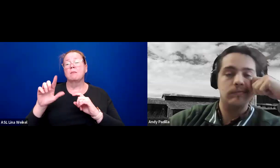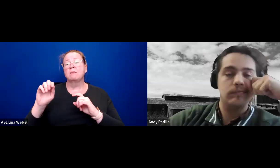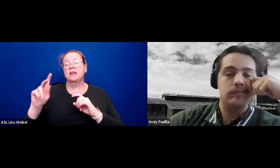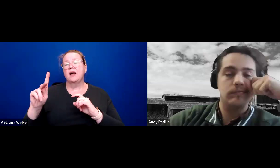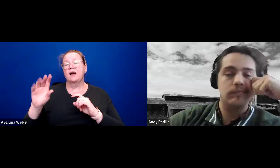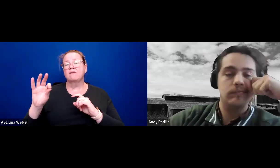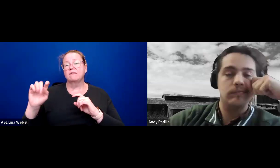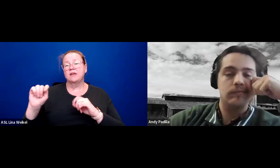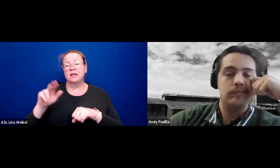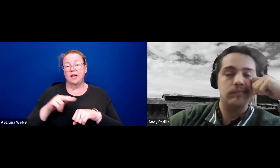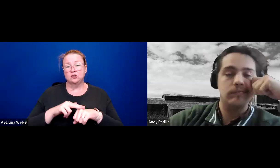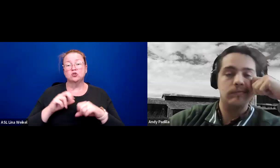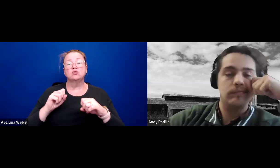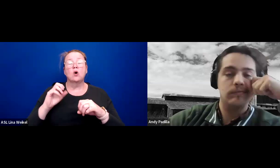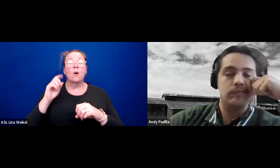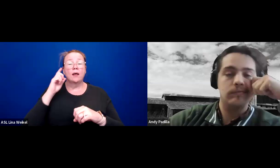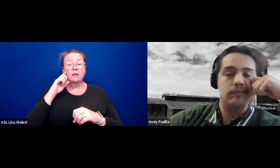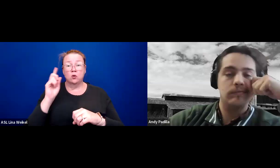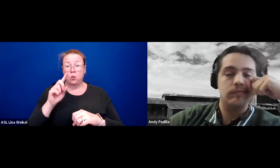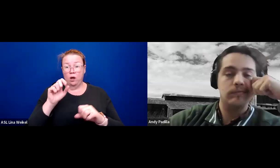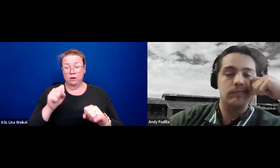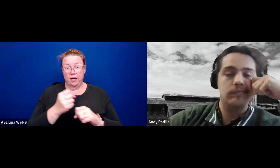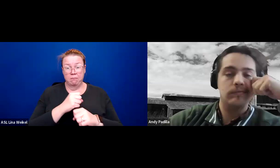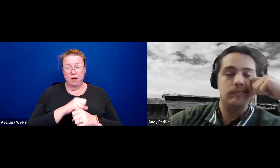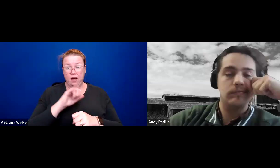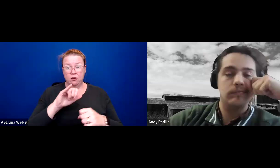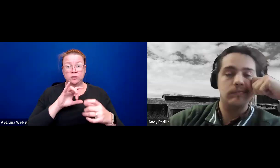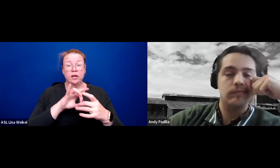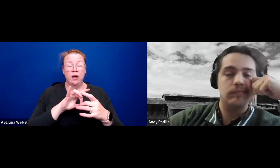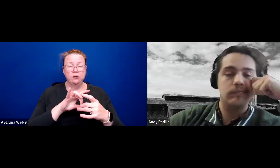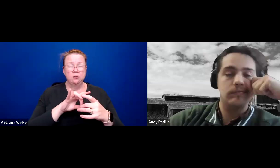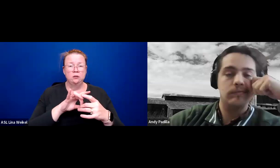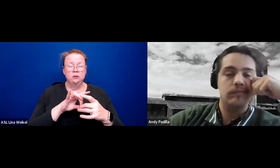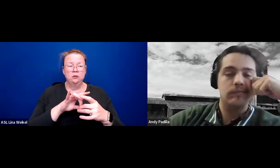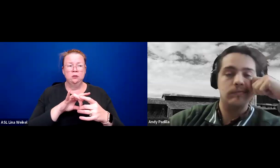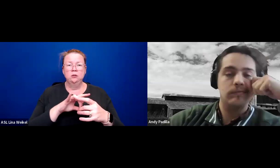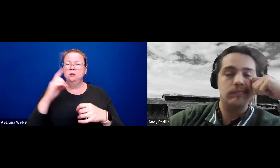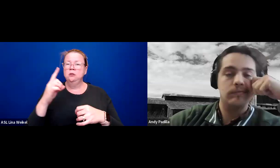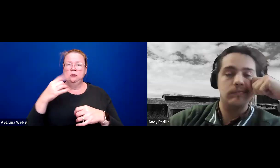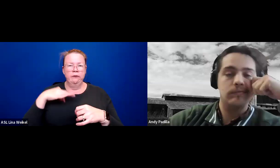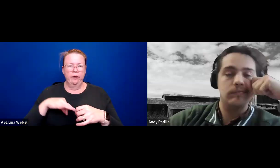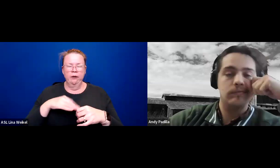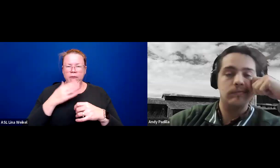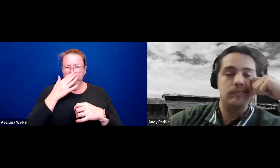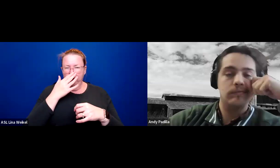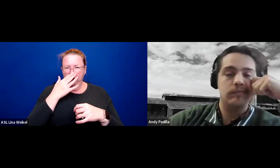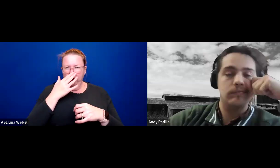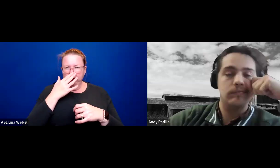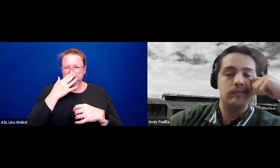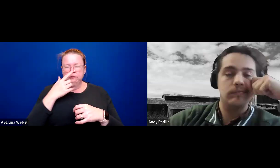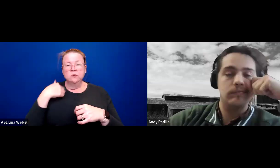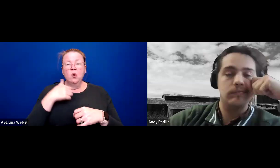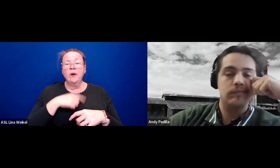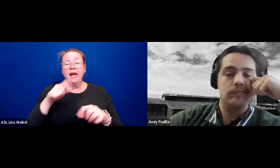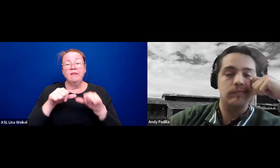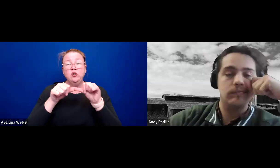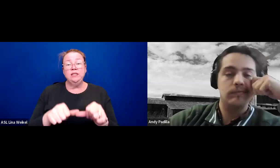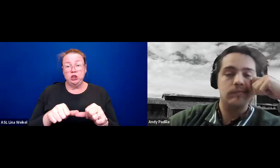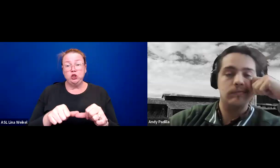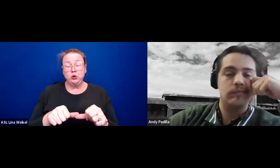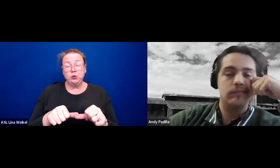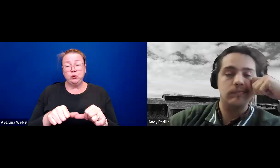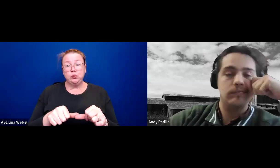Elissa w/ APRIL: And so I think, wherever you can make those connections that's always beneficial. But we have to continue to try. You know. We have to continue to reach out